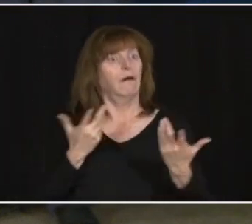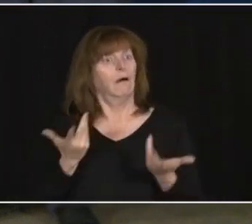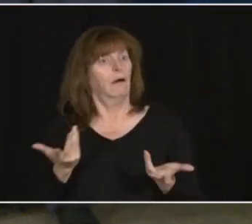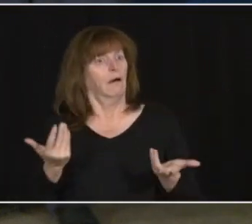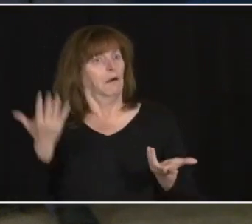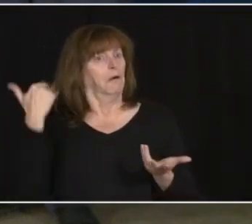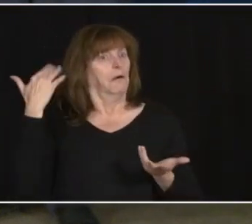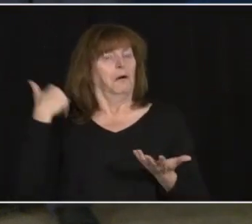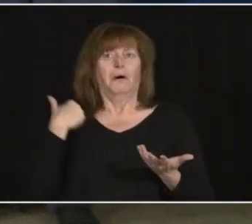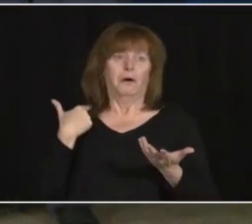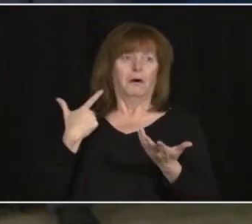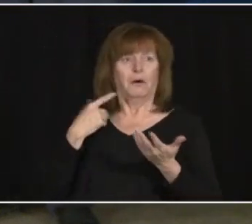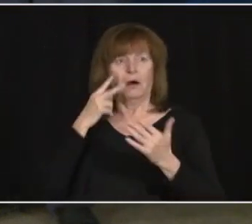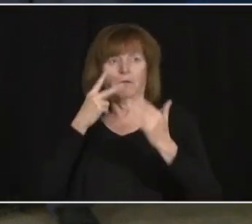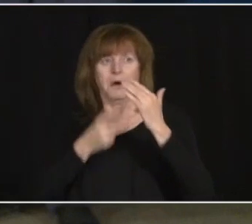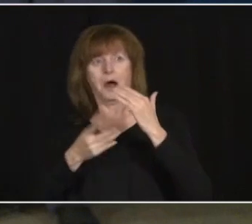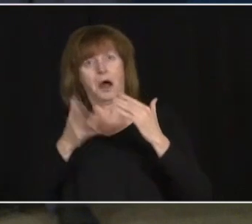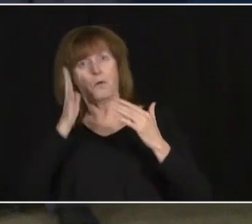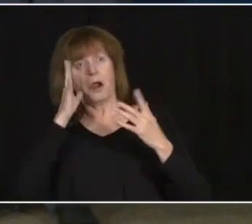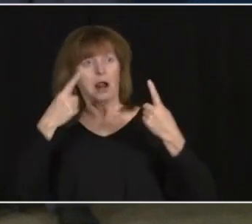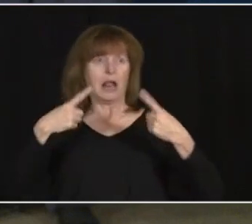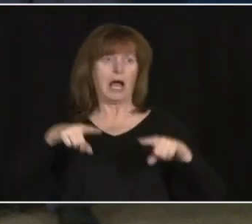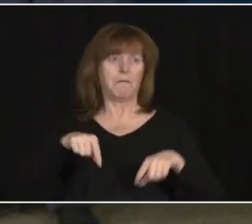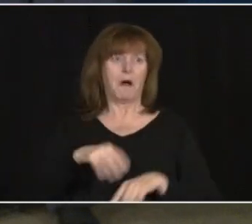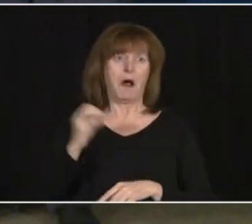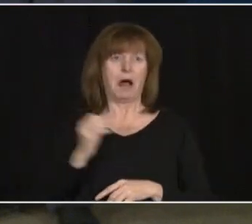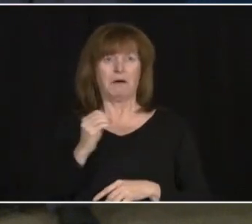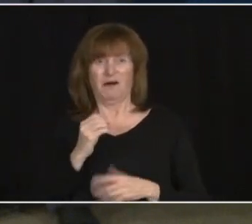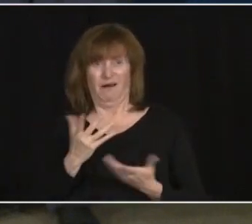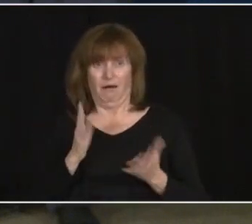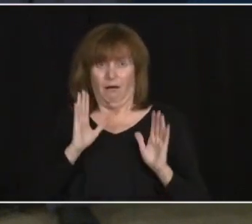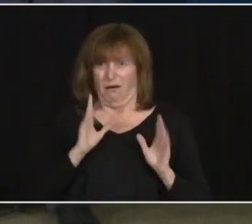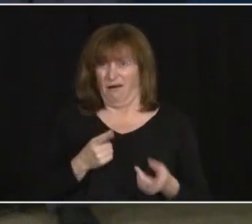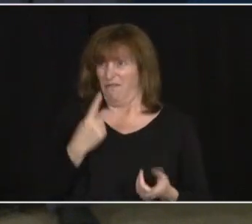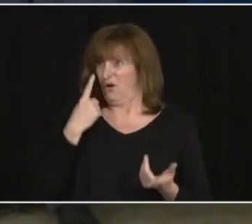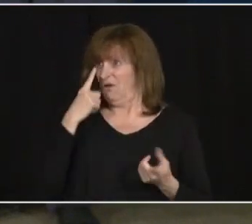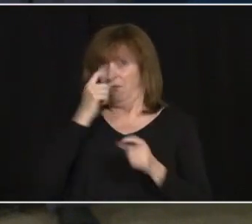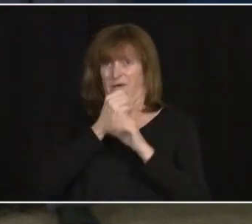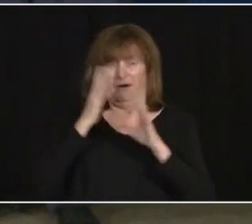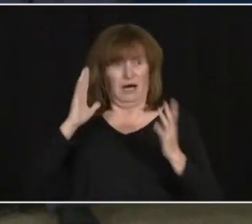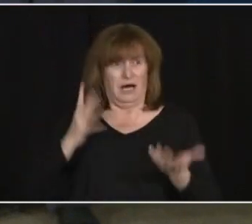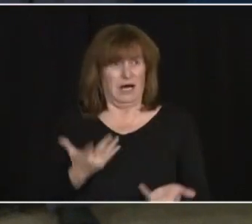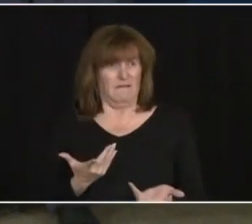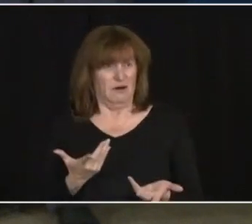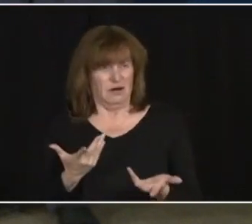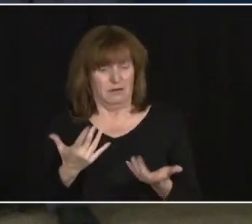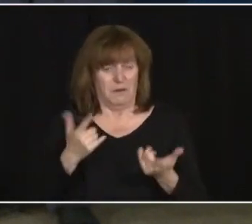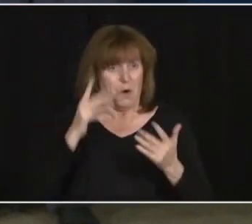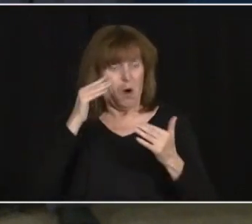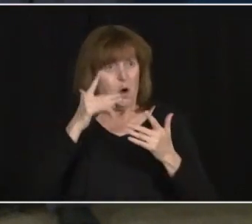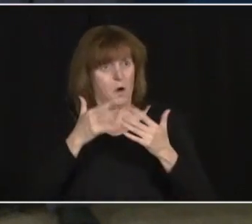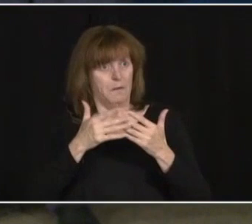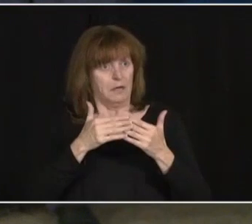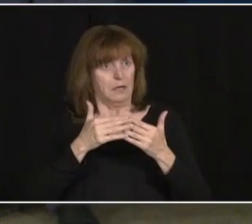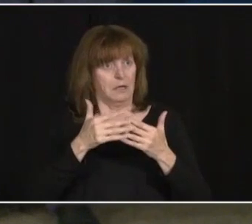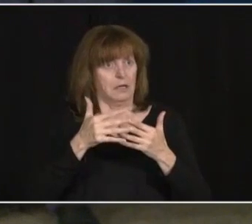coming days and weeks we are going to be more tempted than ever as the weather gets nicer, as the strain of being isolated